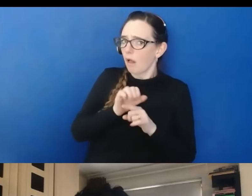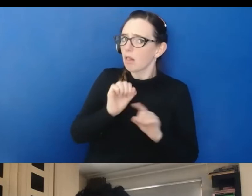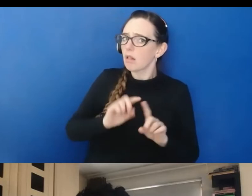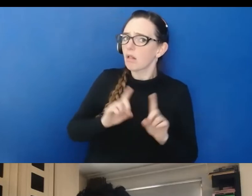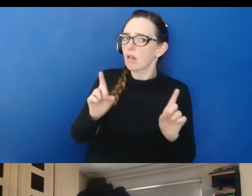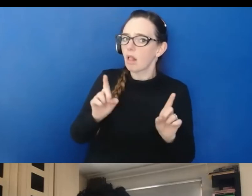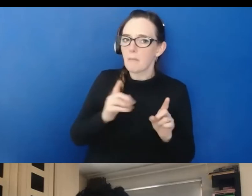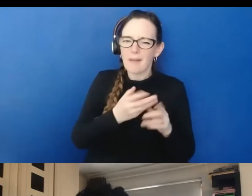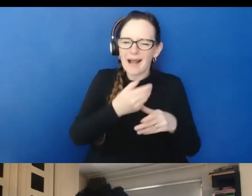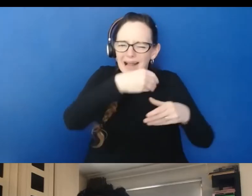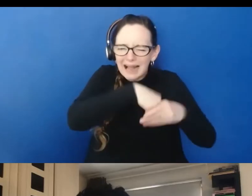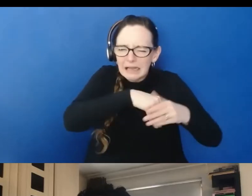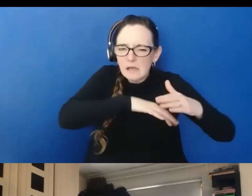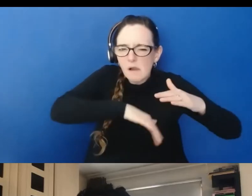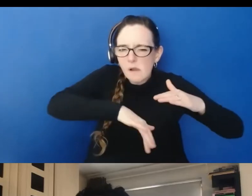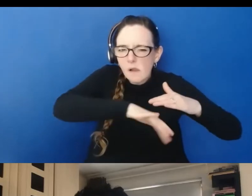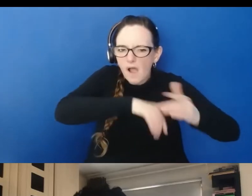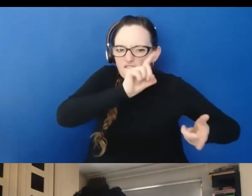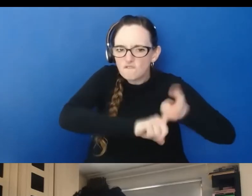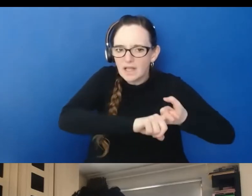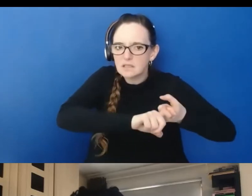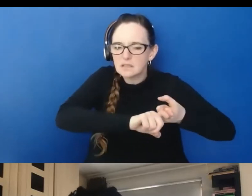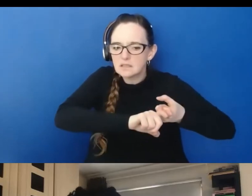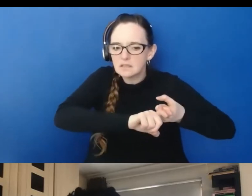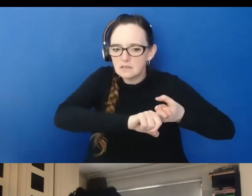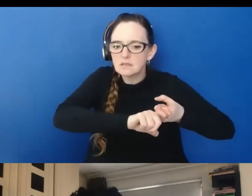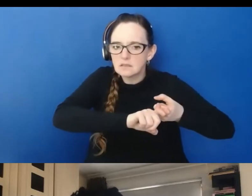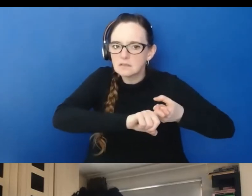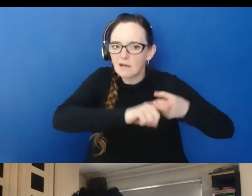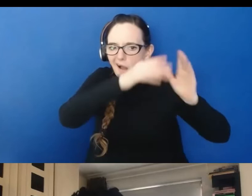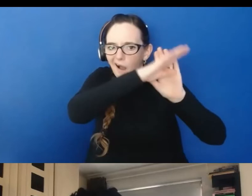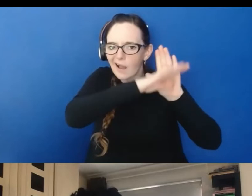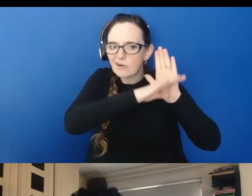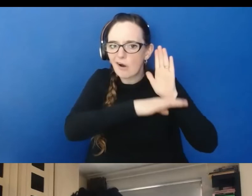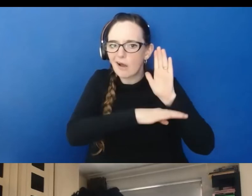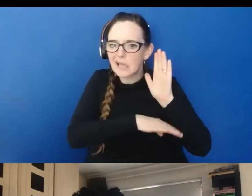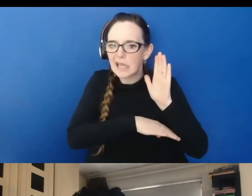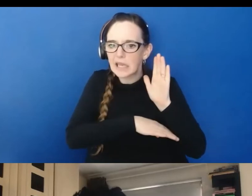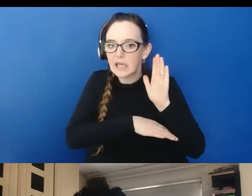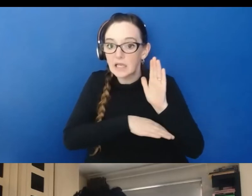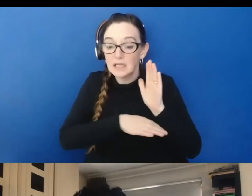inside those institutions. And when it comes down to the real horizontality